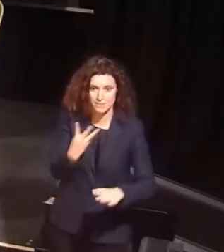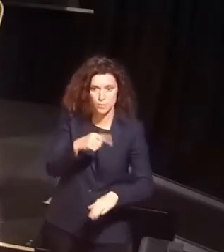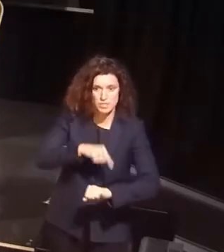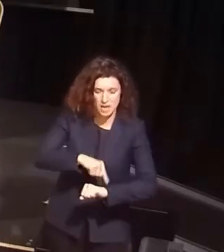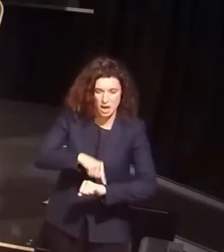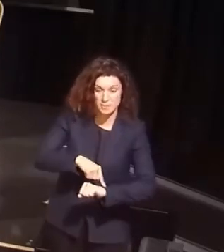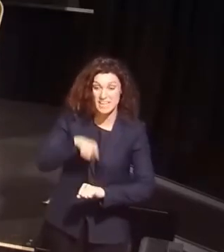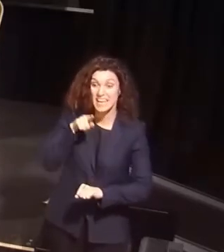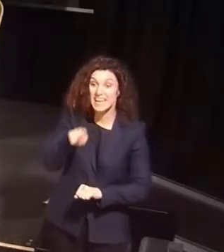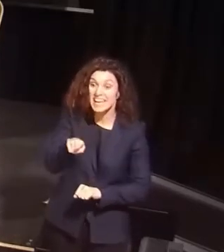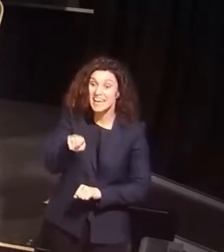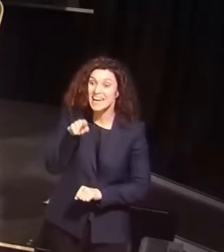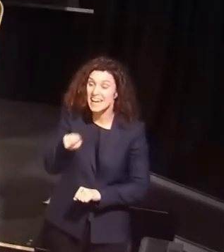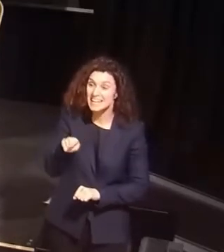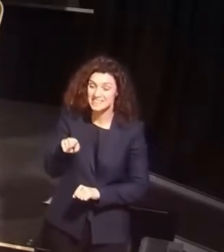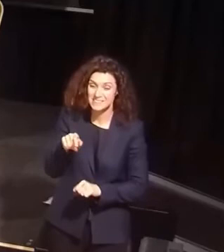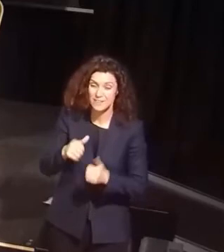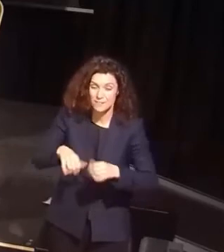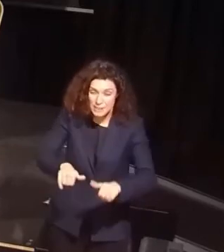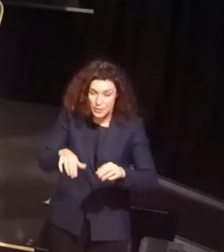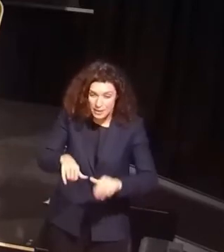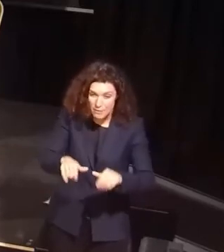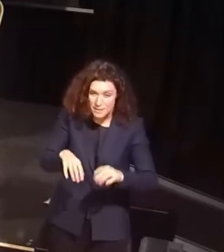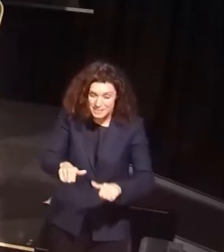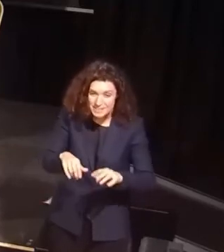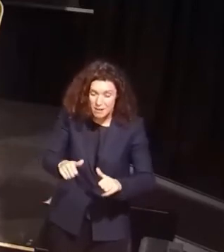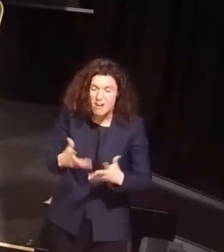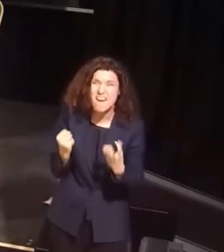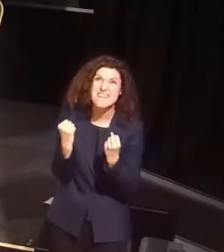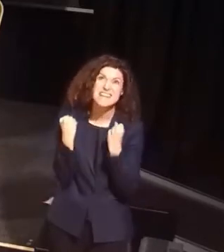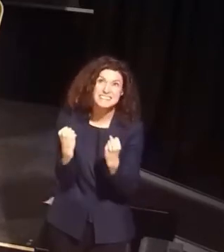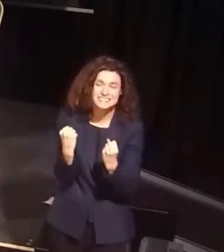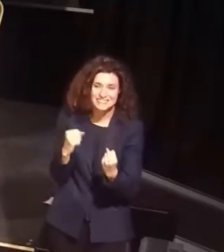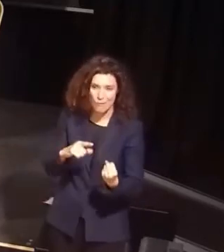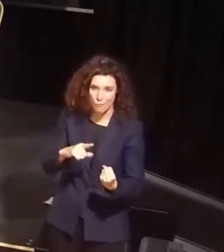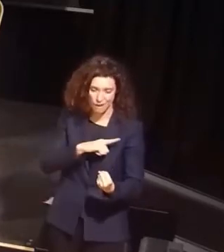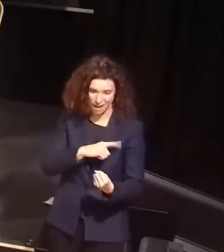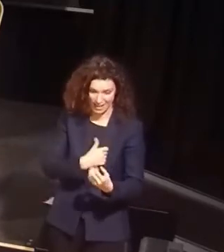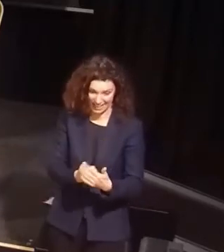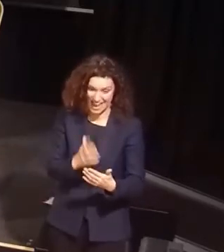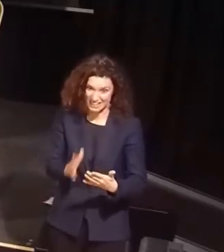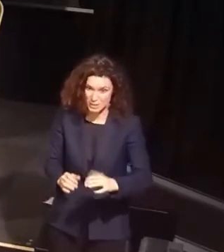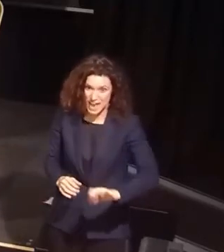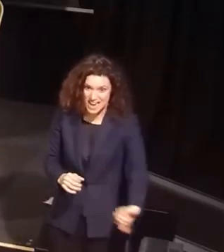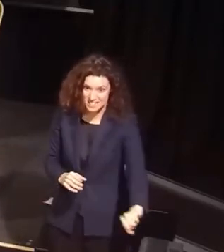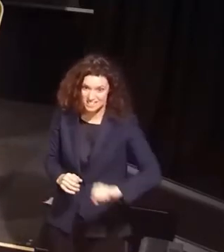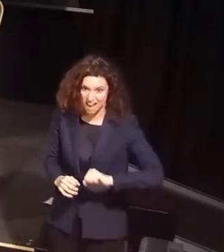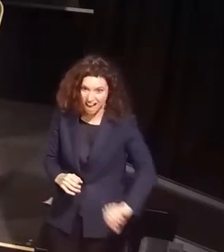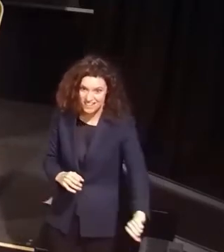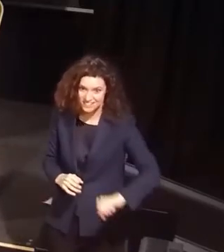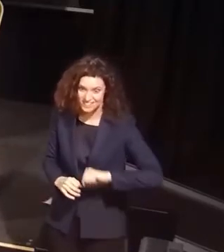because that's physio that she can't get him to do normally on day-to-day basis. But for a game, he will!